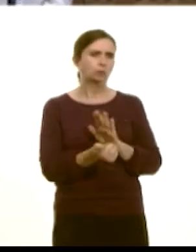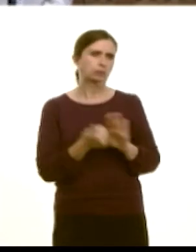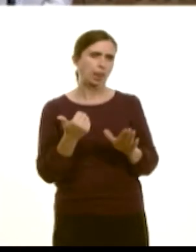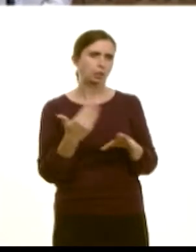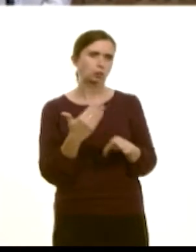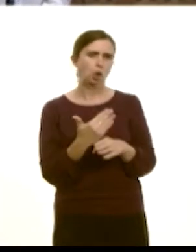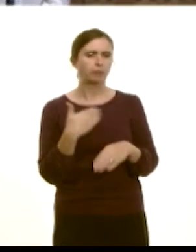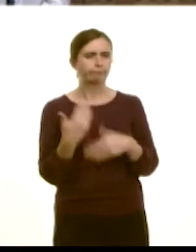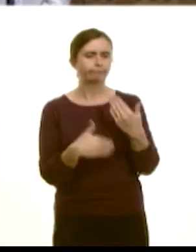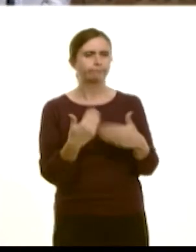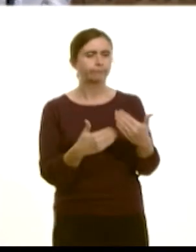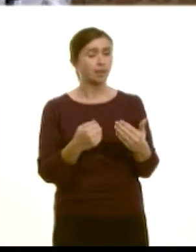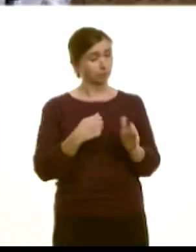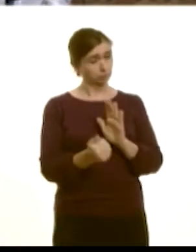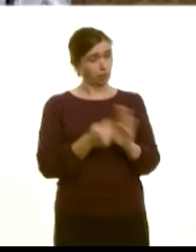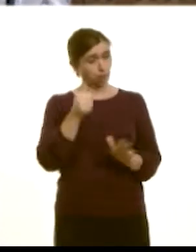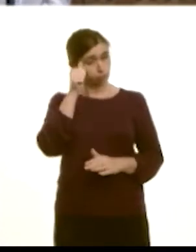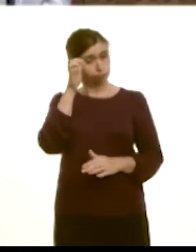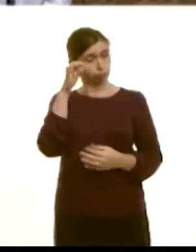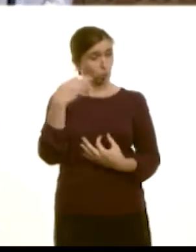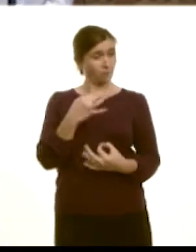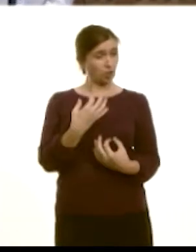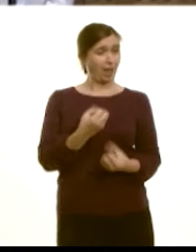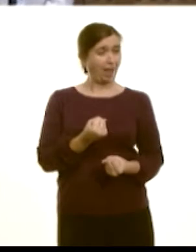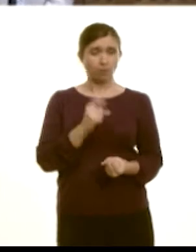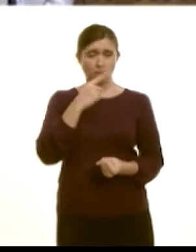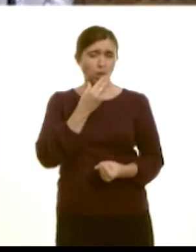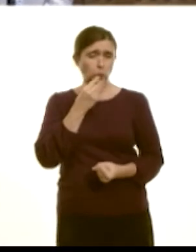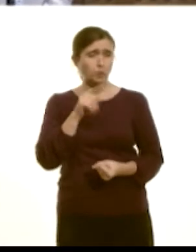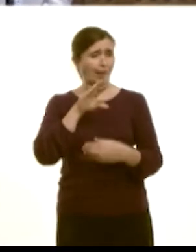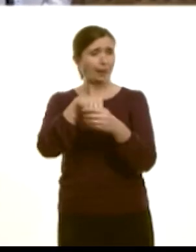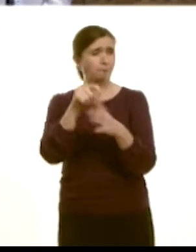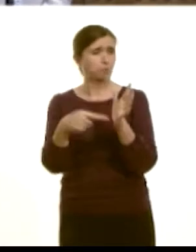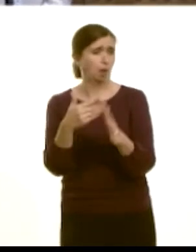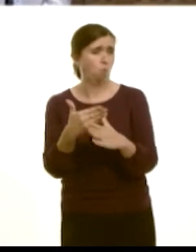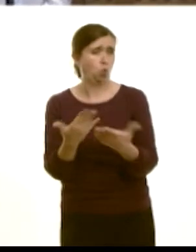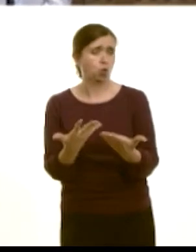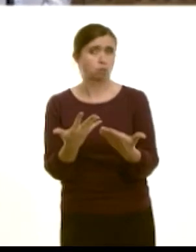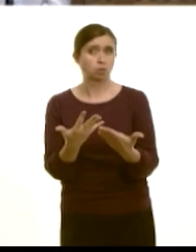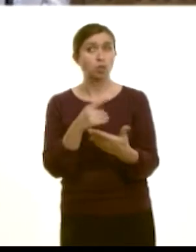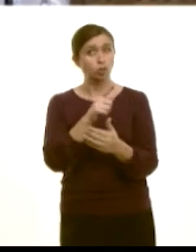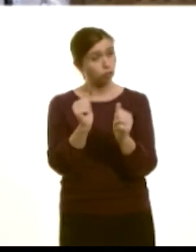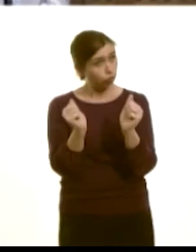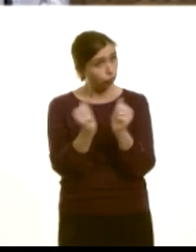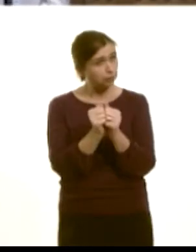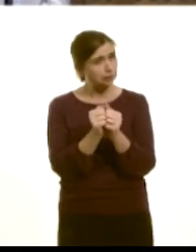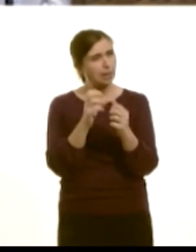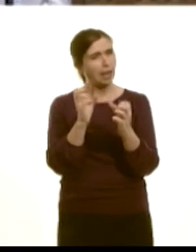to use the skills and qualifications they possess. Do you agree, First Minister, that there is a cultural issue here to do with part-time